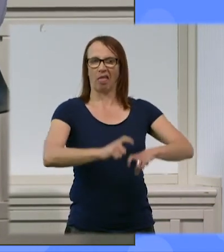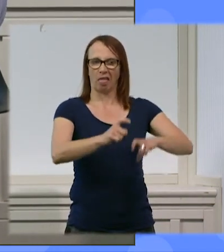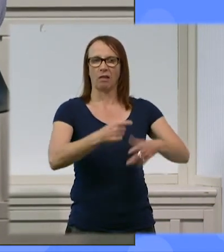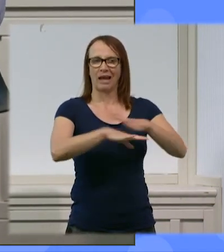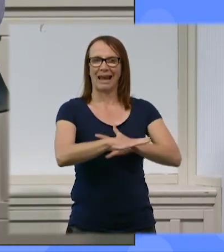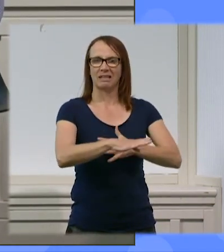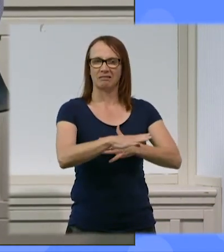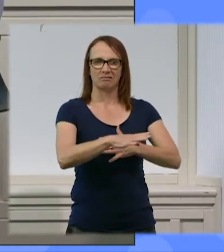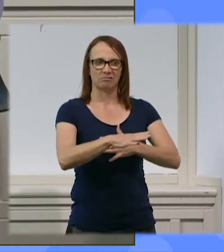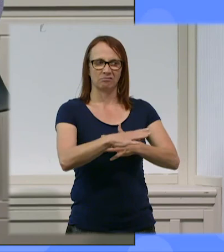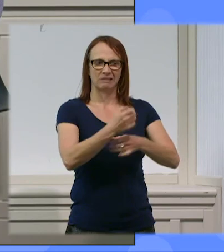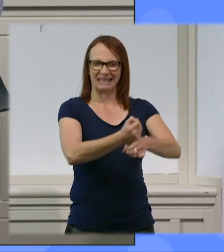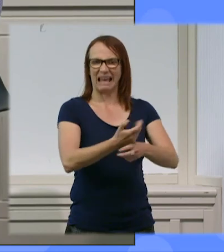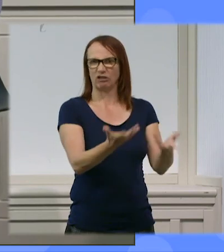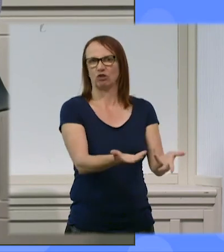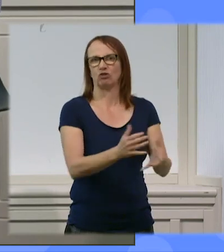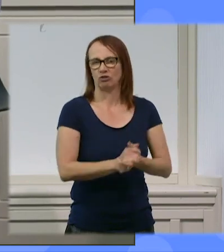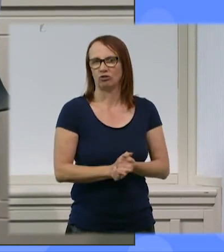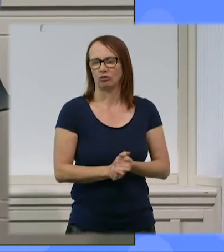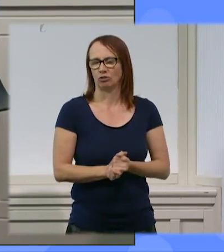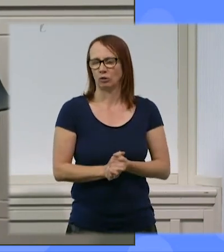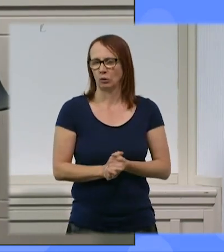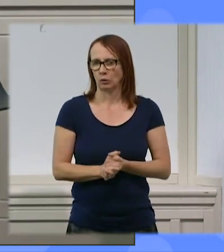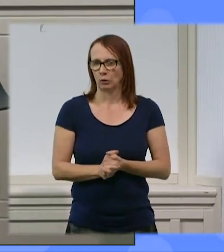so actually rethinking how we do it is a bigger issue but we are getting to the